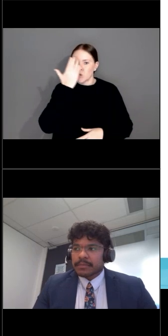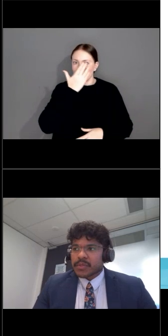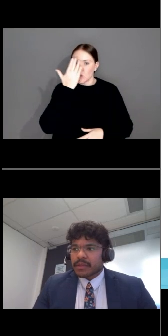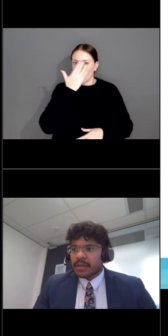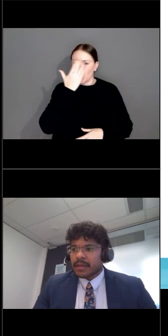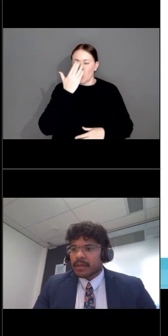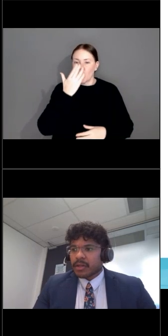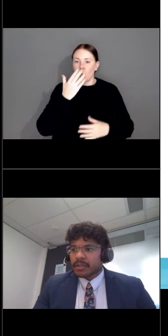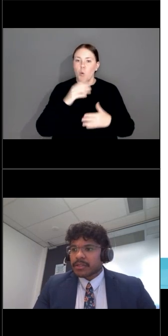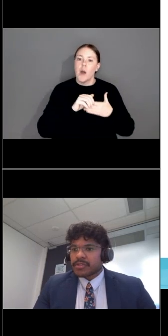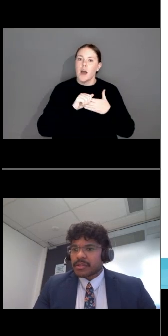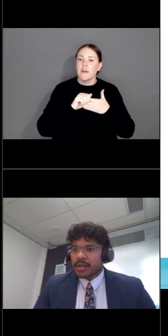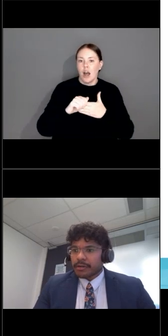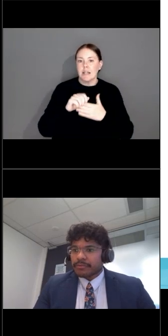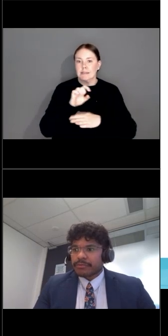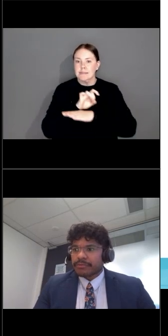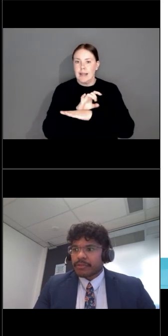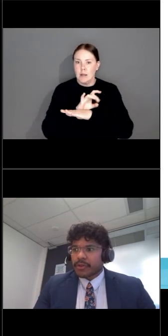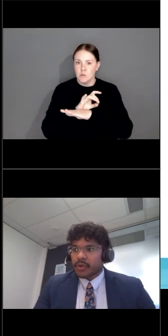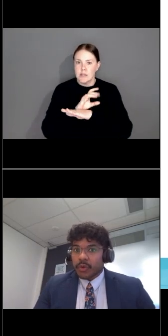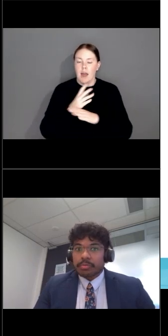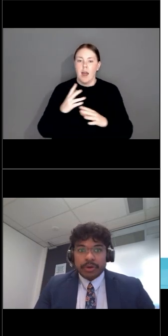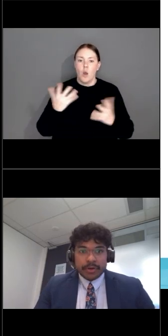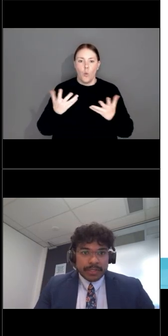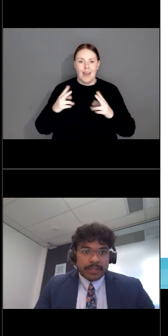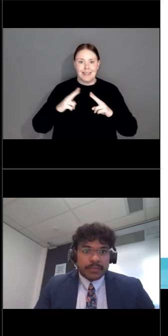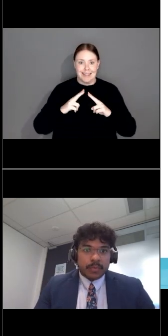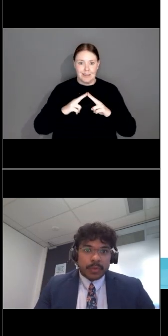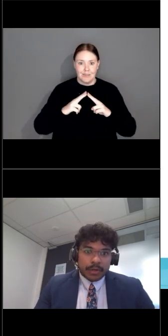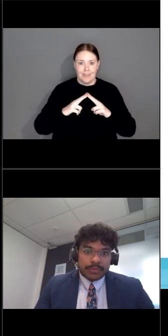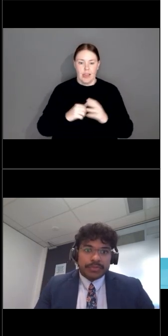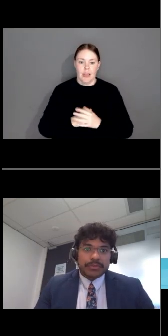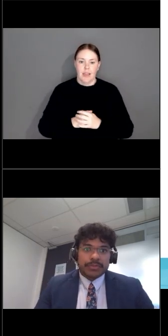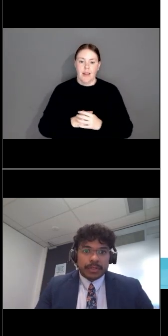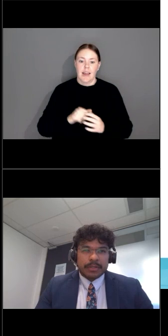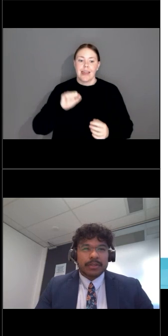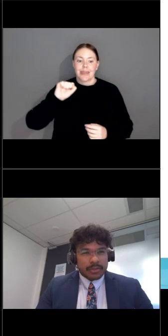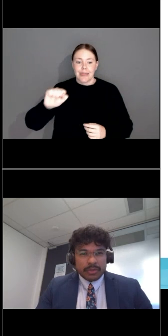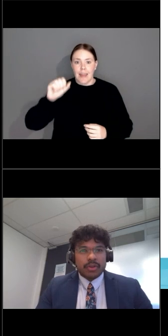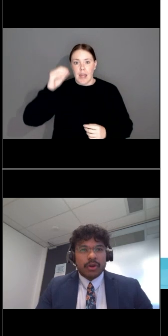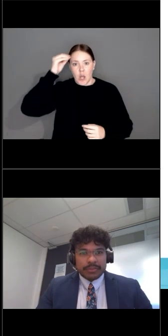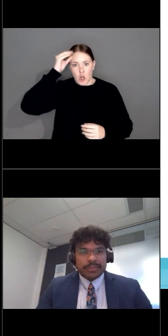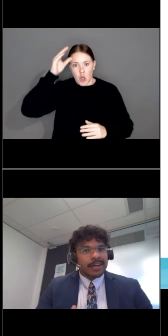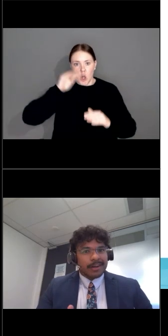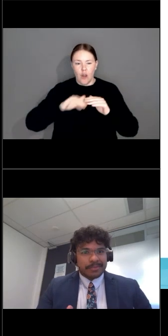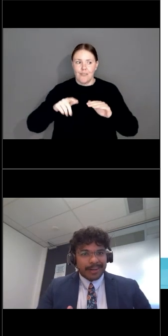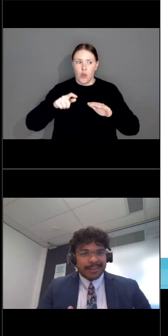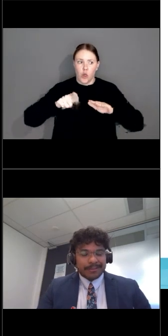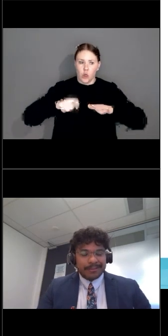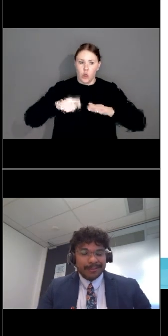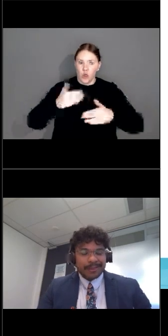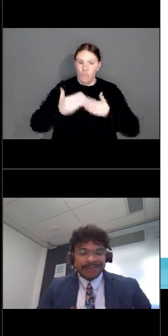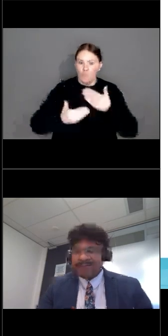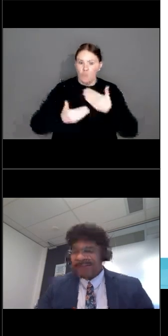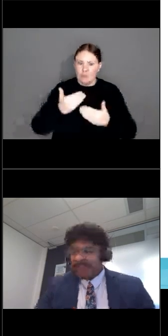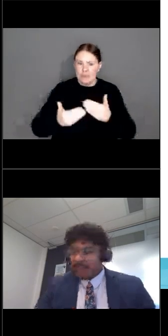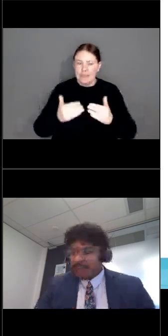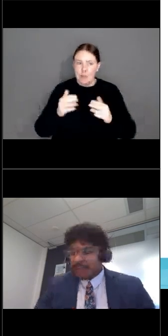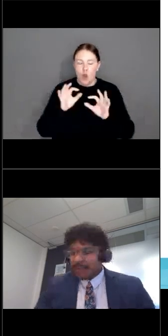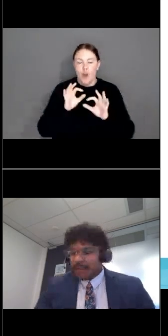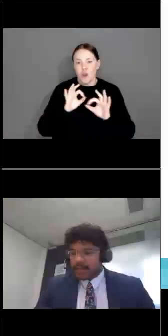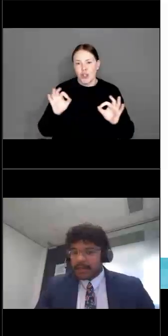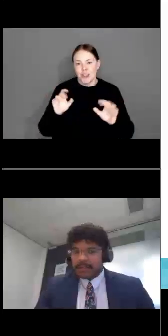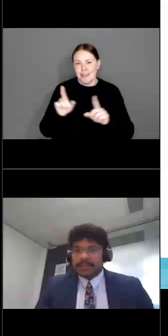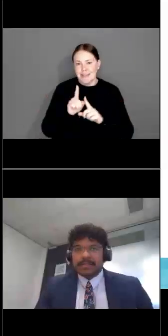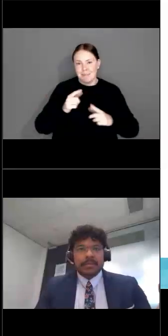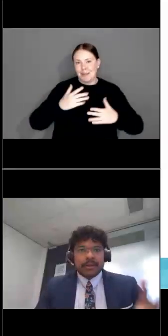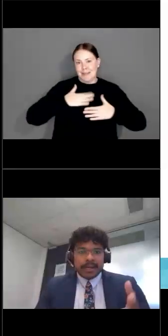um so their knowledge of the court process was not as high as mine obviously um and I did a similar